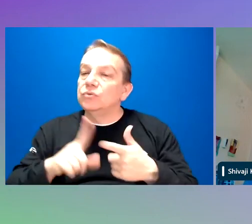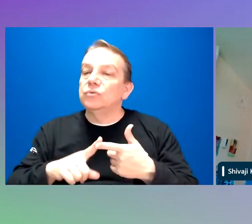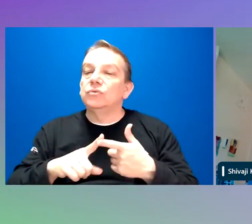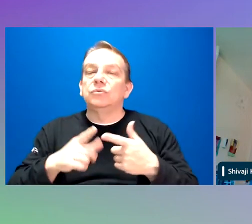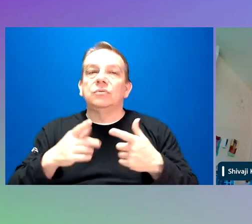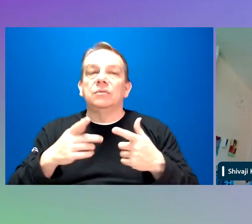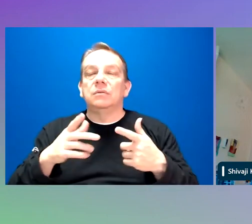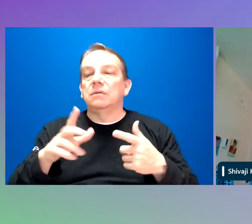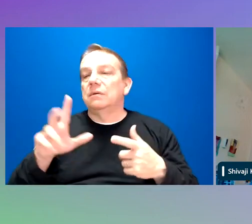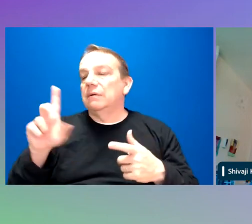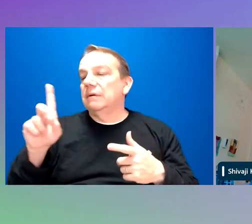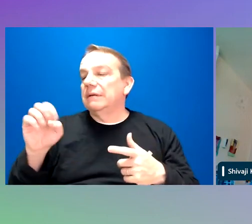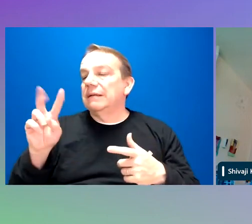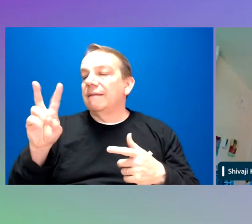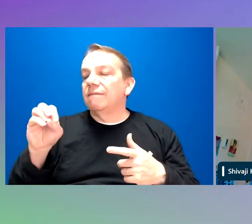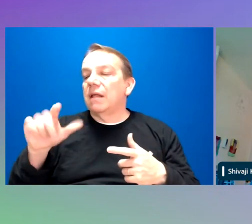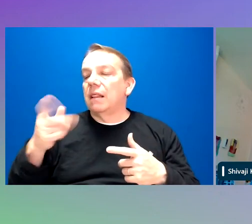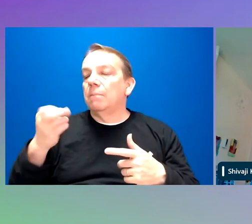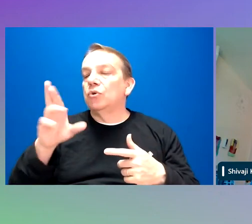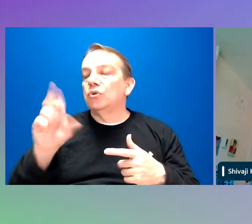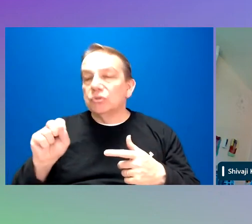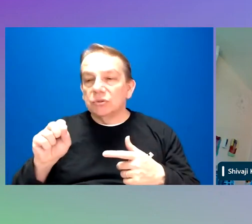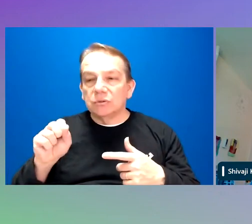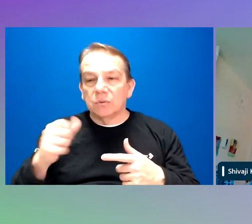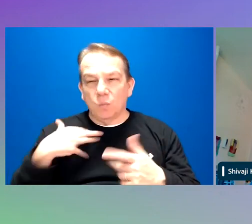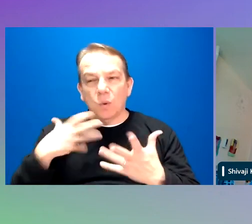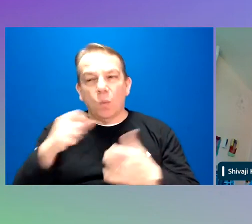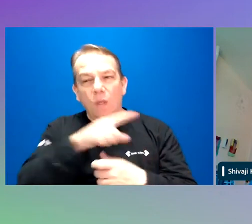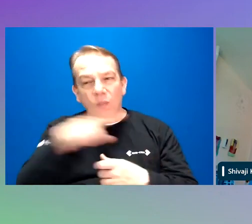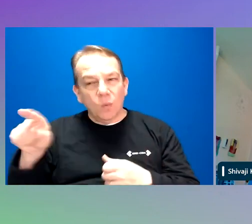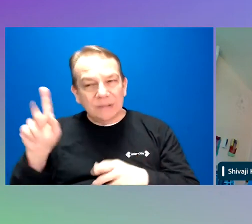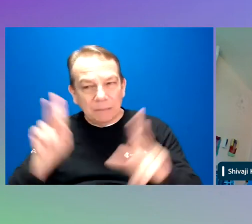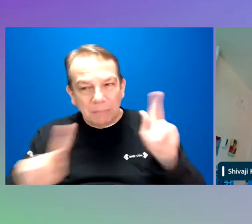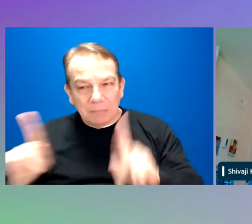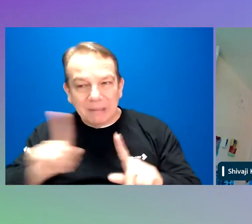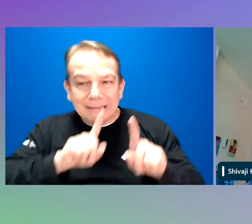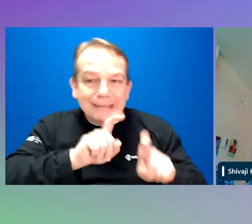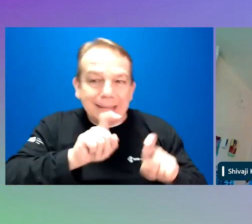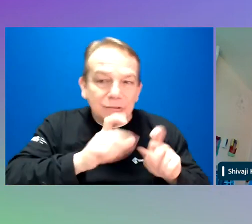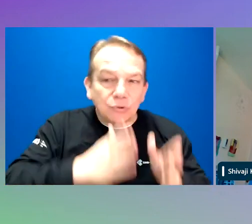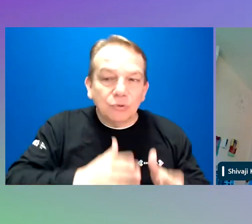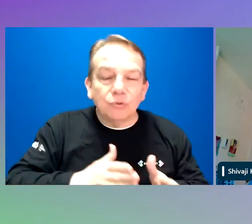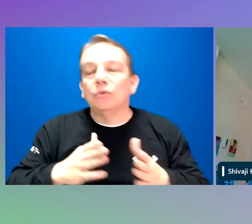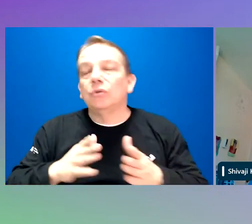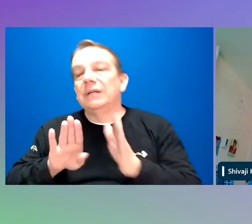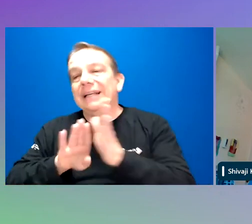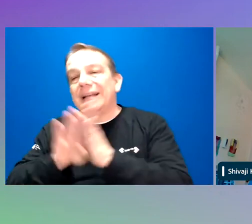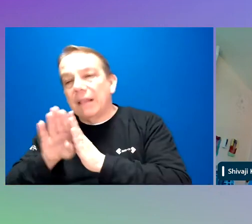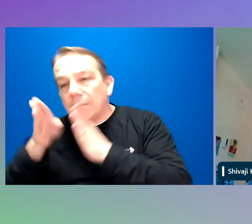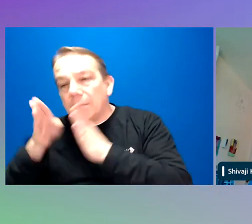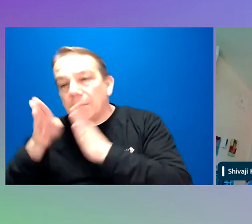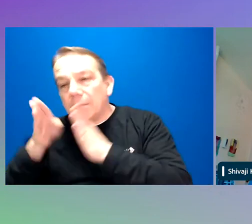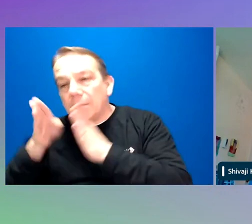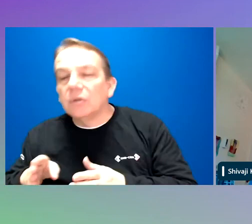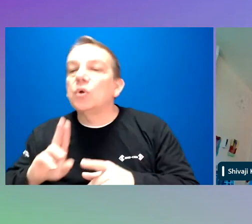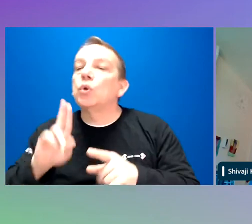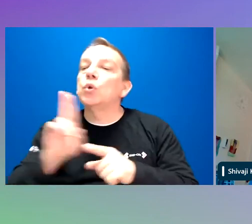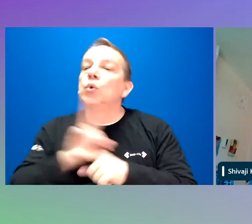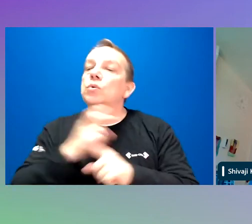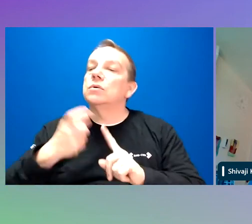developers to, to use, um, automation, automated testing